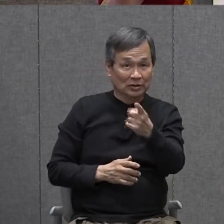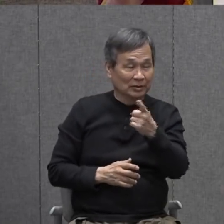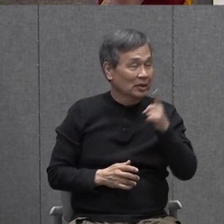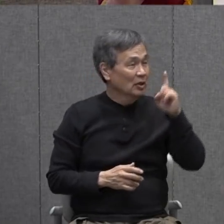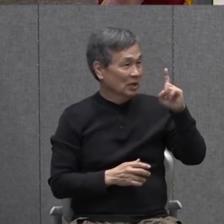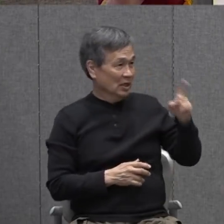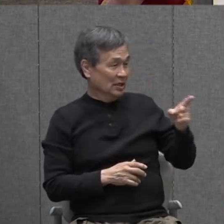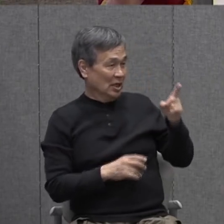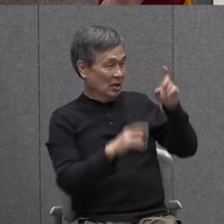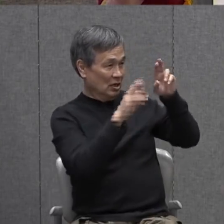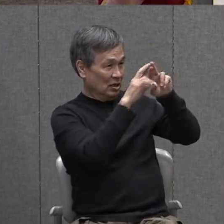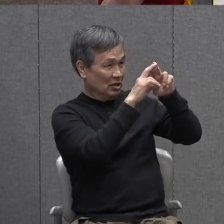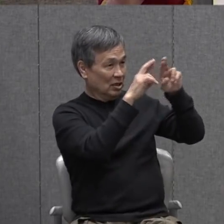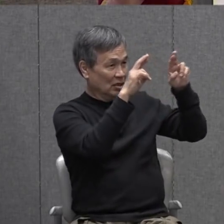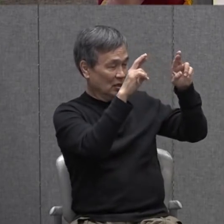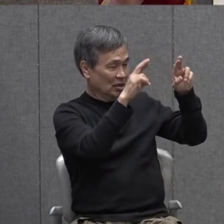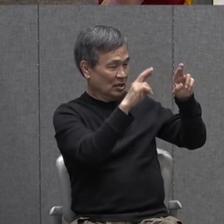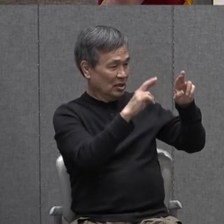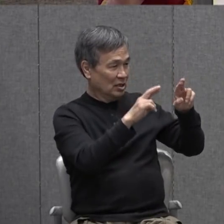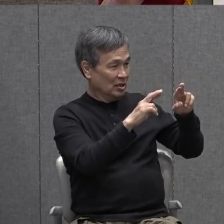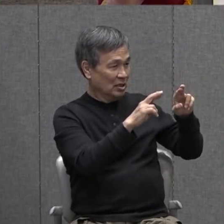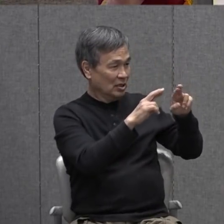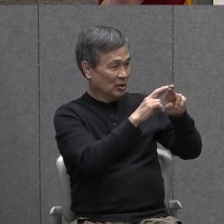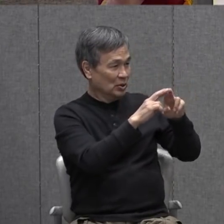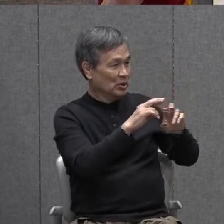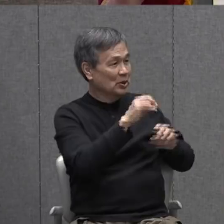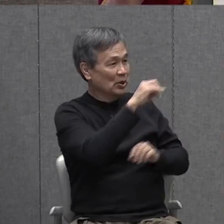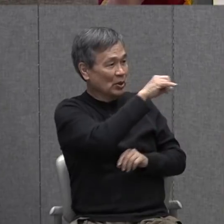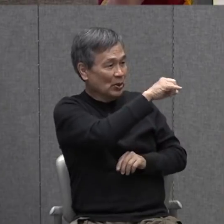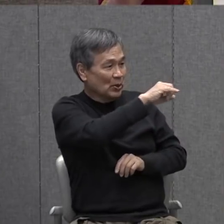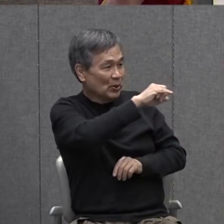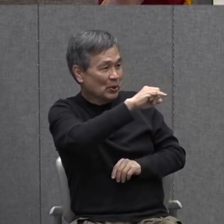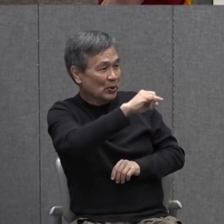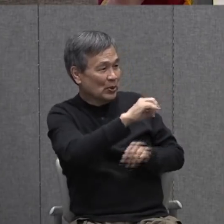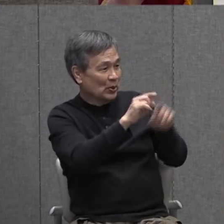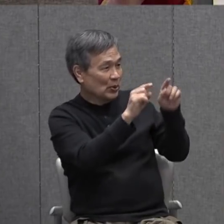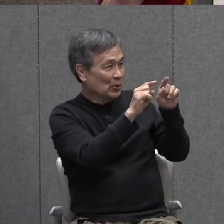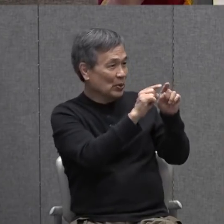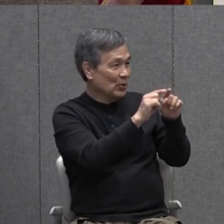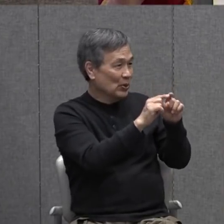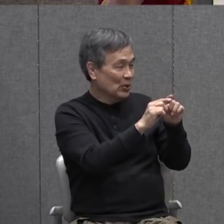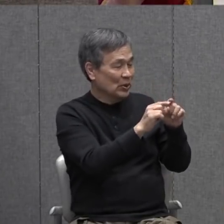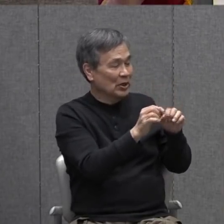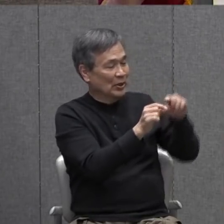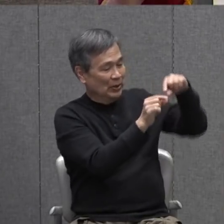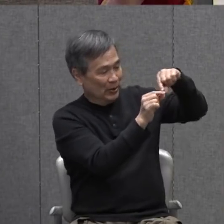That doesn't look exactly like my paintbrush and that's okay. If you make a drawing and it's not perfect, then good.